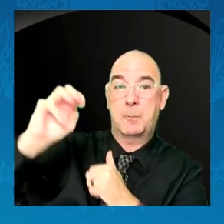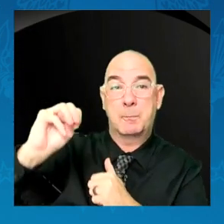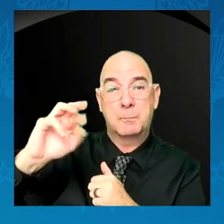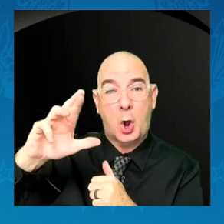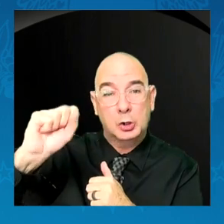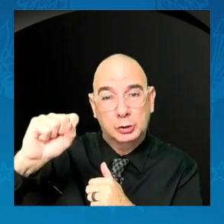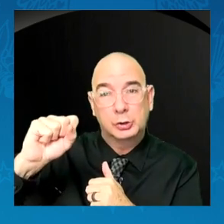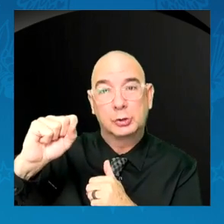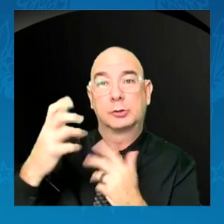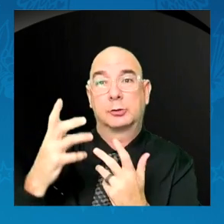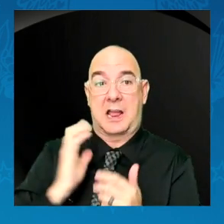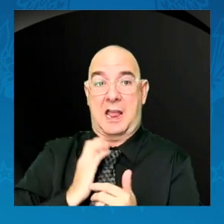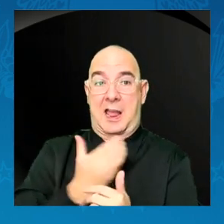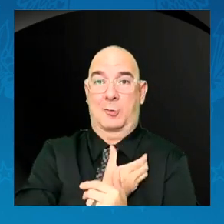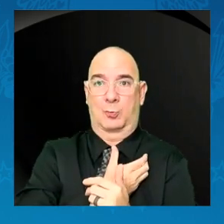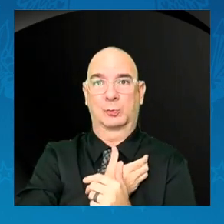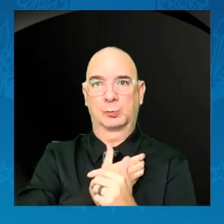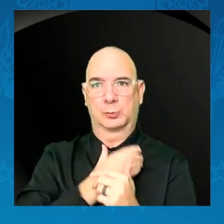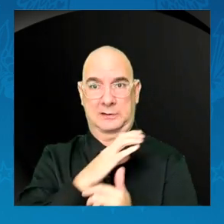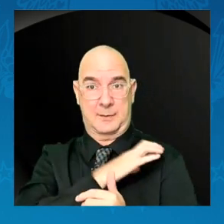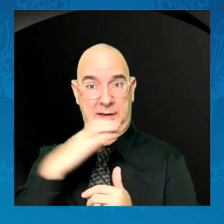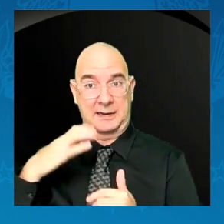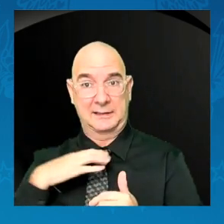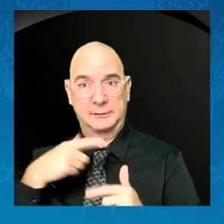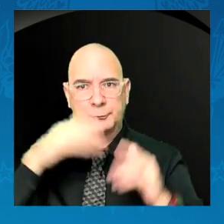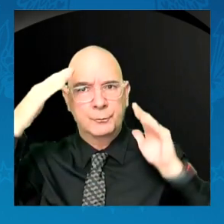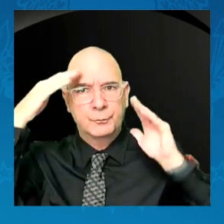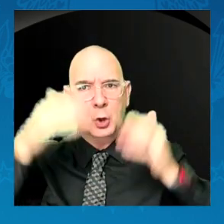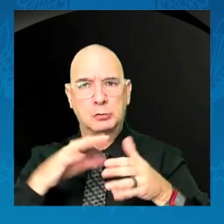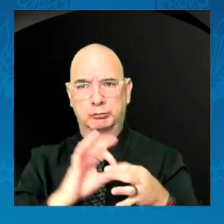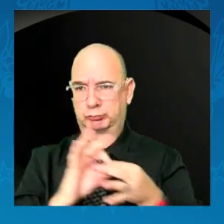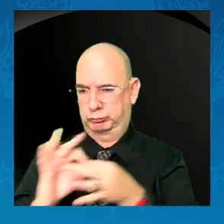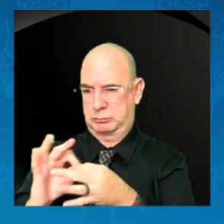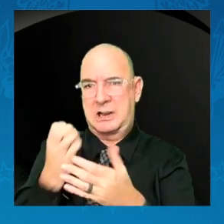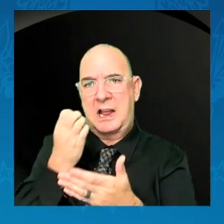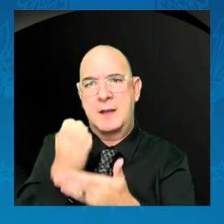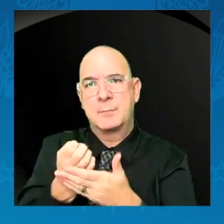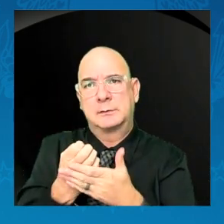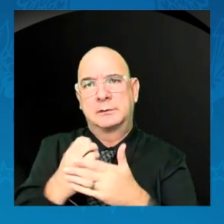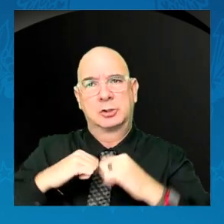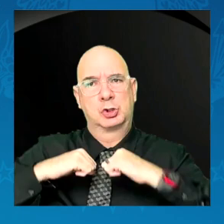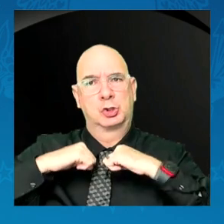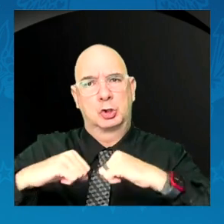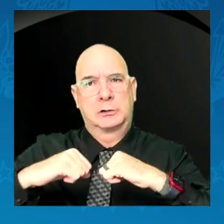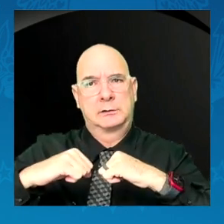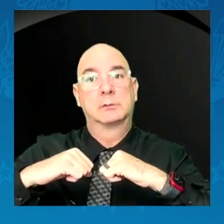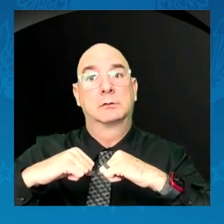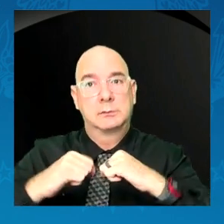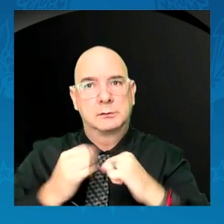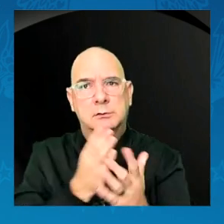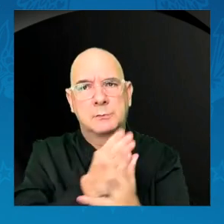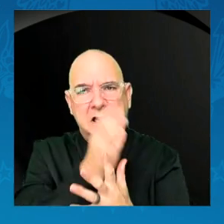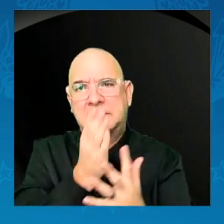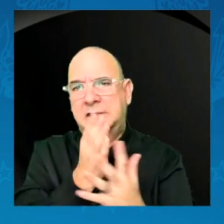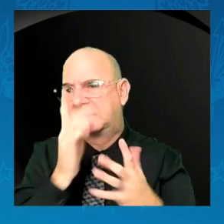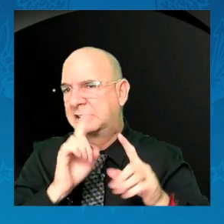is focused jointly on the economic and security aspects of near-Earth operations, such as the International Space Station